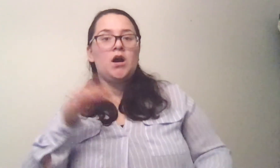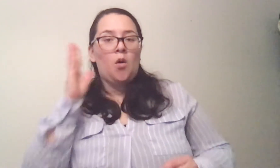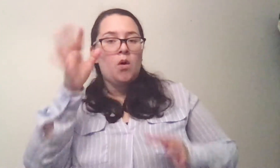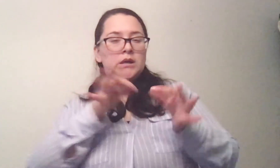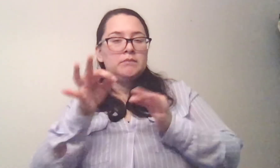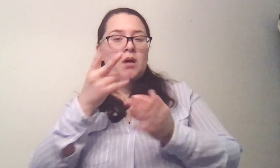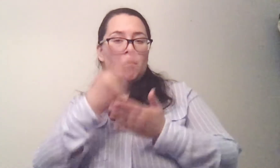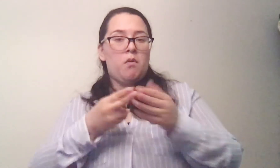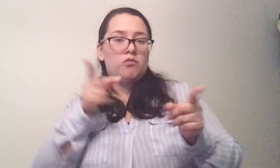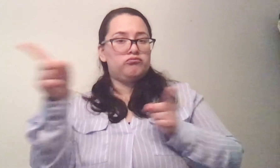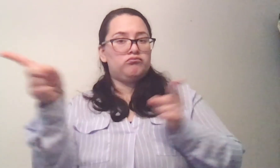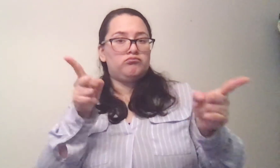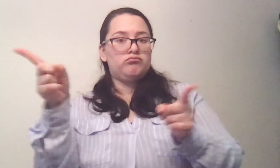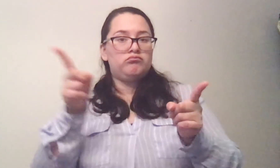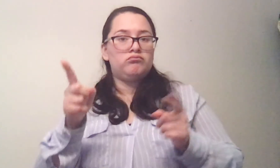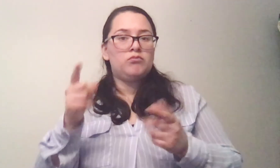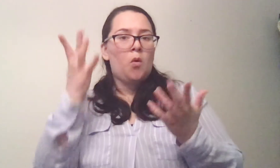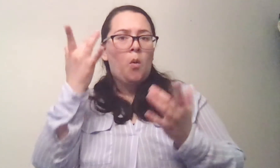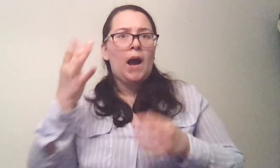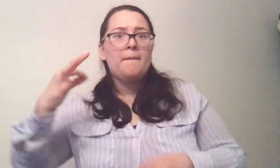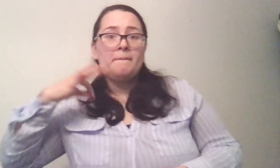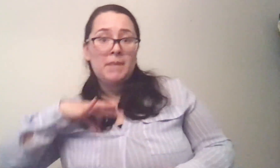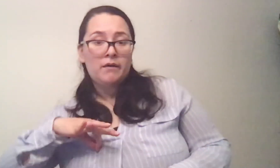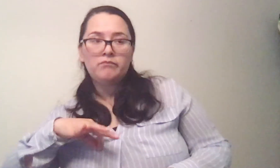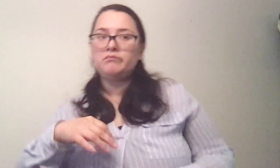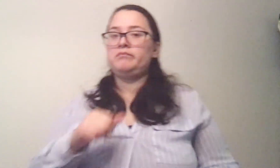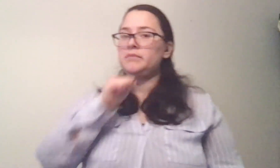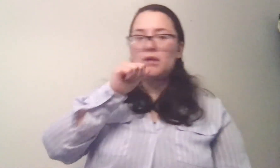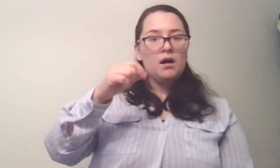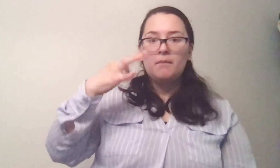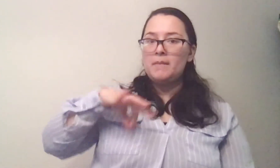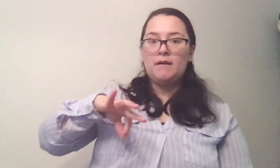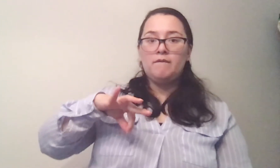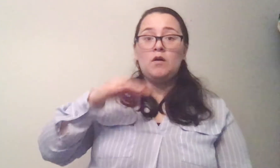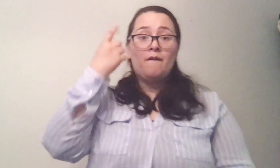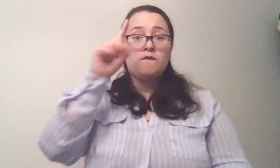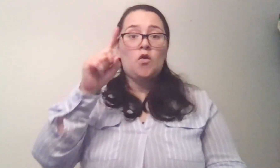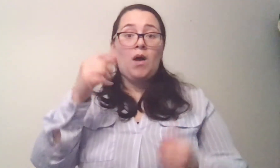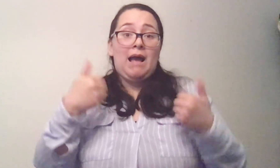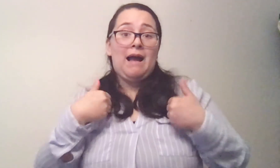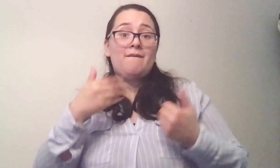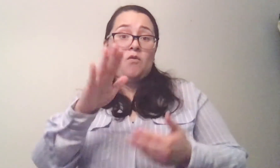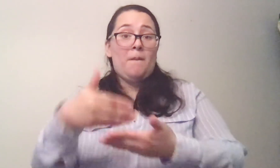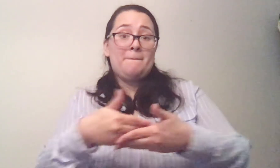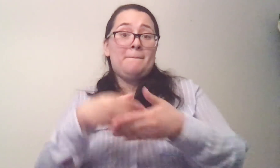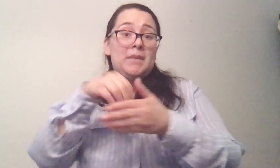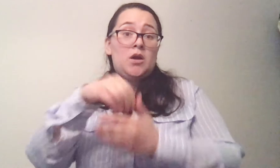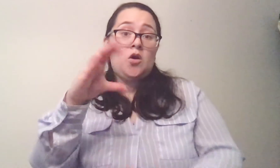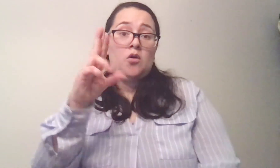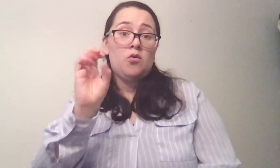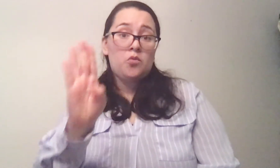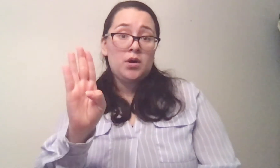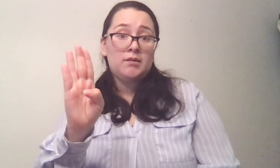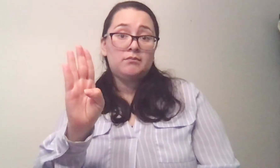I will explain both. Why would it benefit or not benefit to have your baby in the crib.